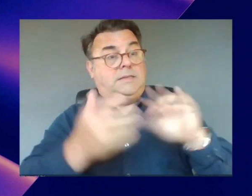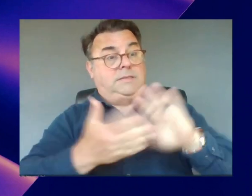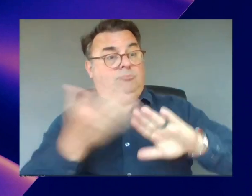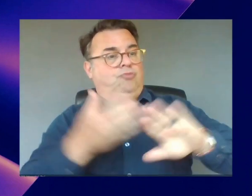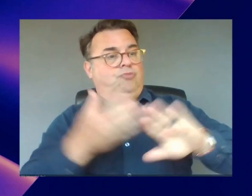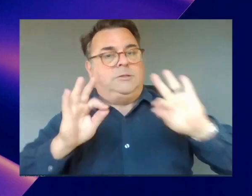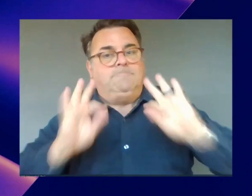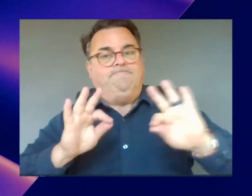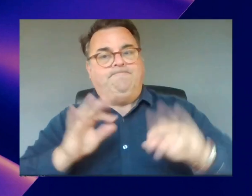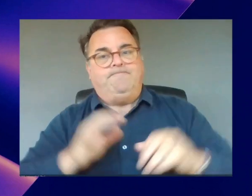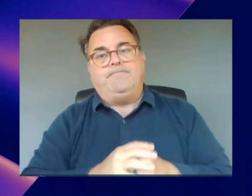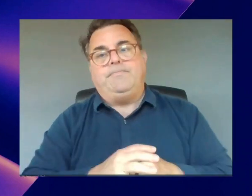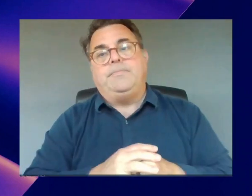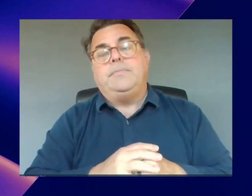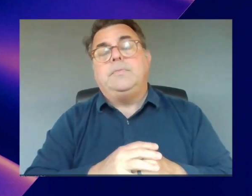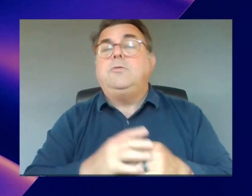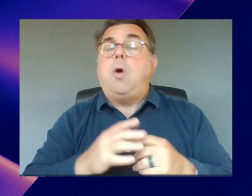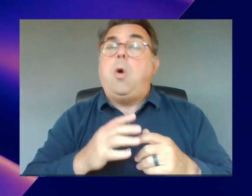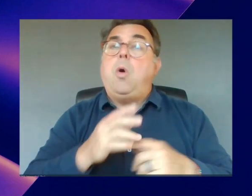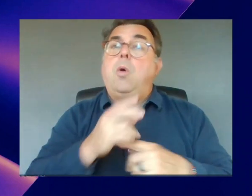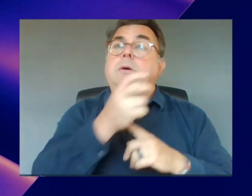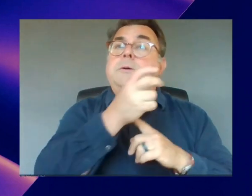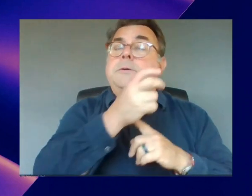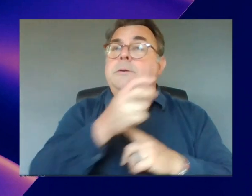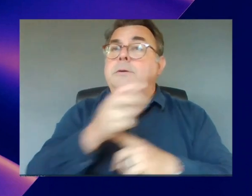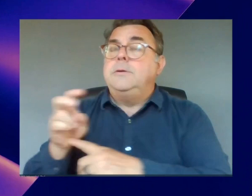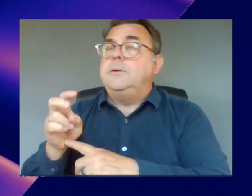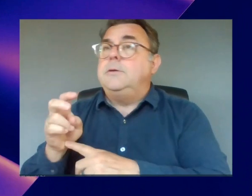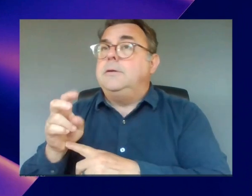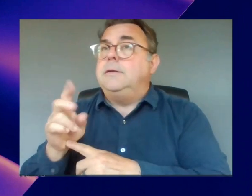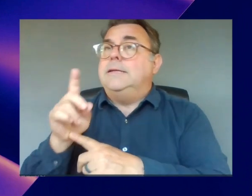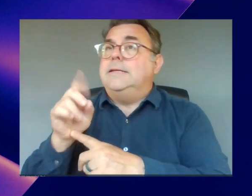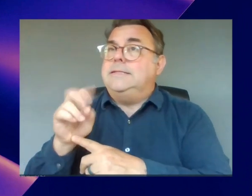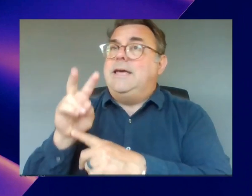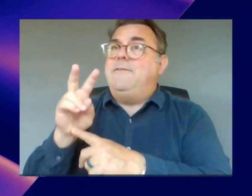And so, kind of transitioning into now DevOps Guru, what it does.